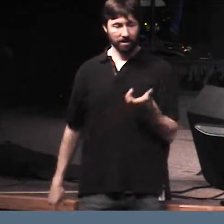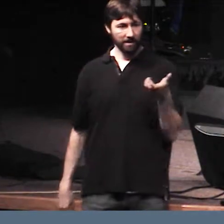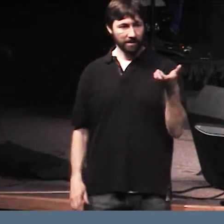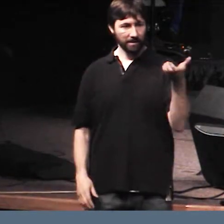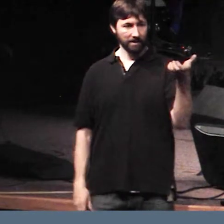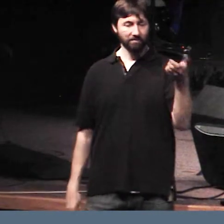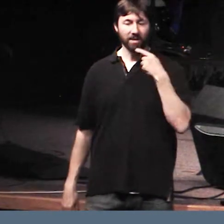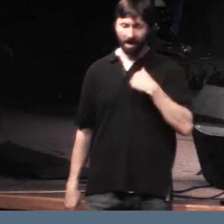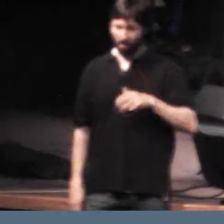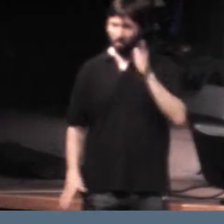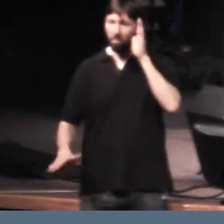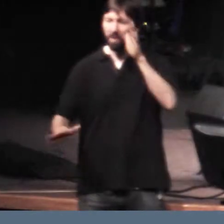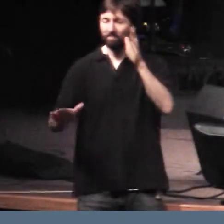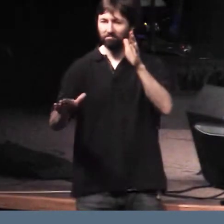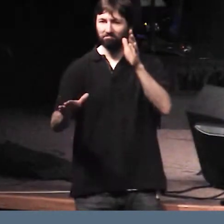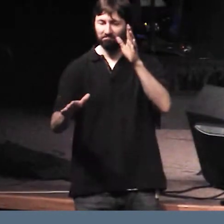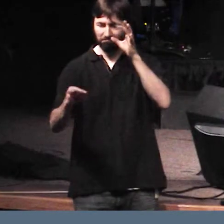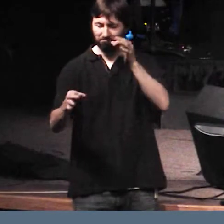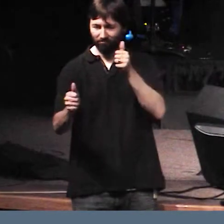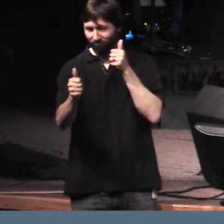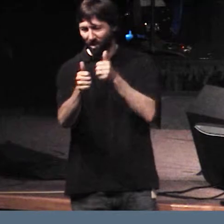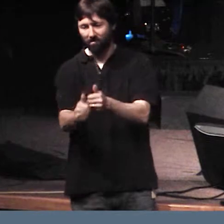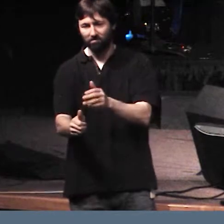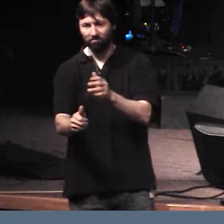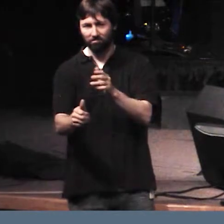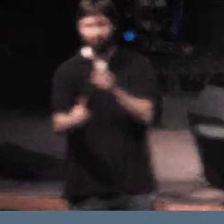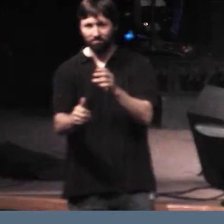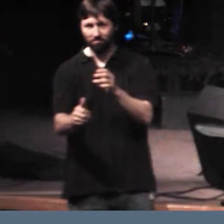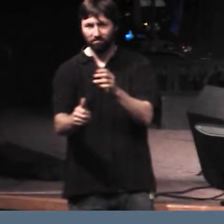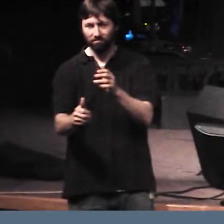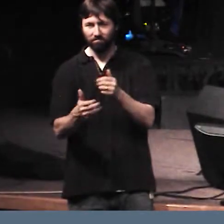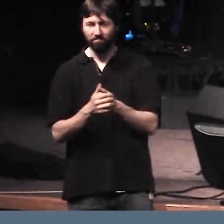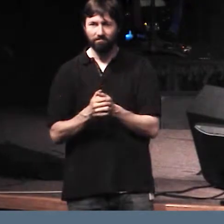I will follow through with this and I've got to tell you that is quite commitment not only to walk around in rocks and stuff like that